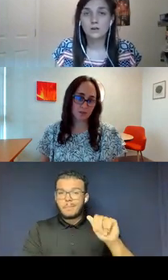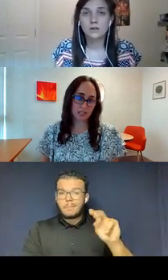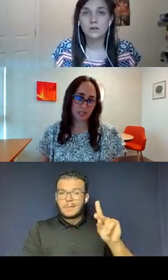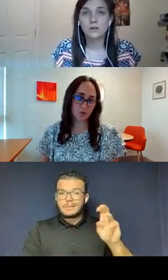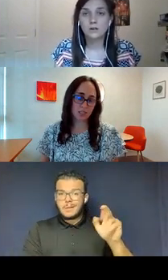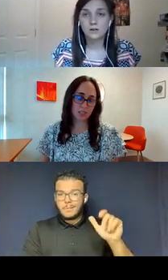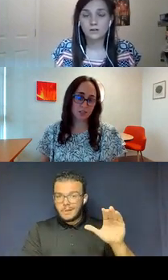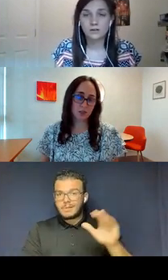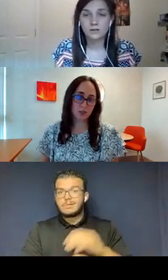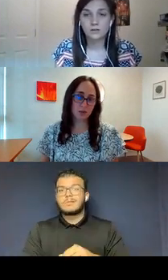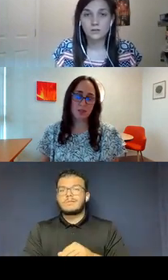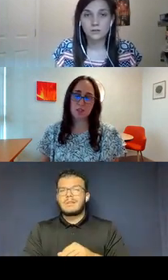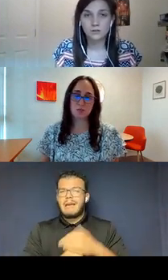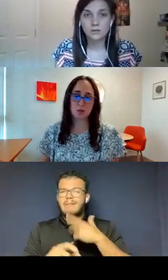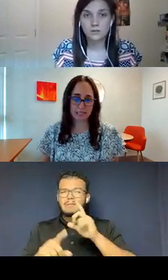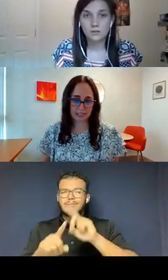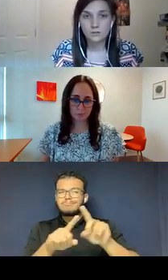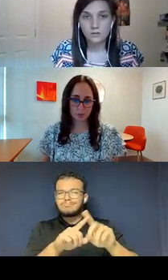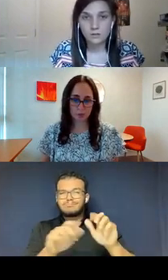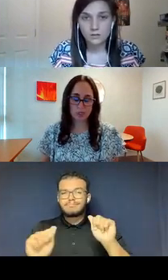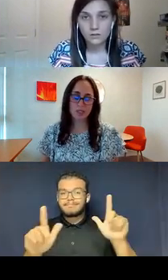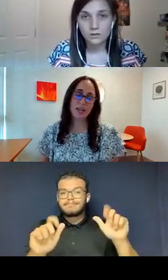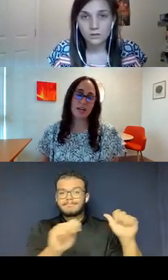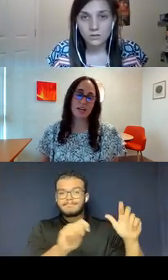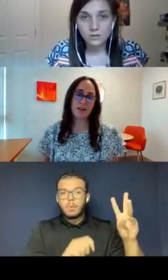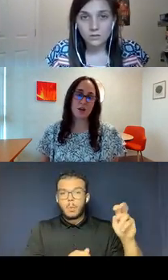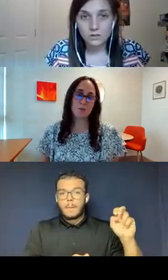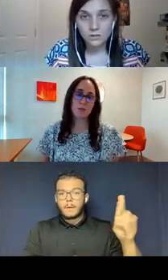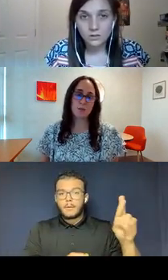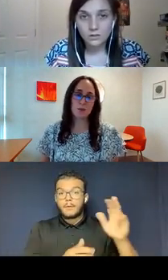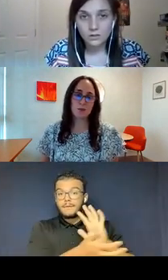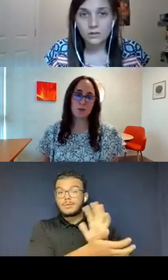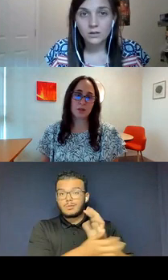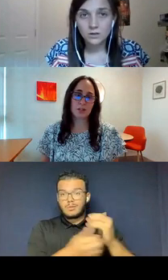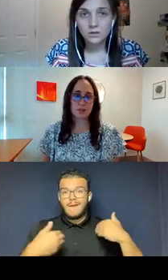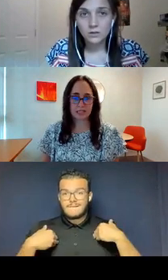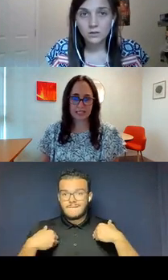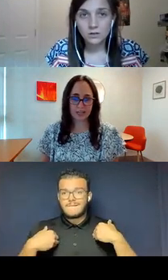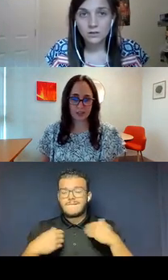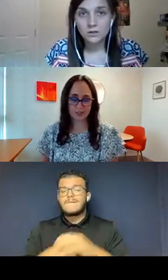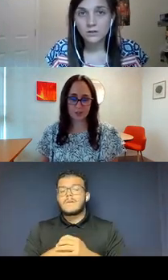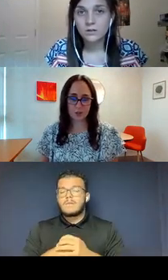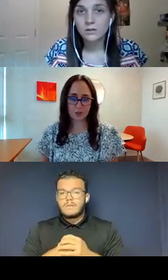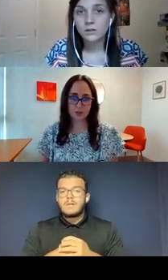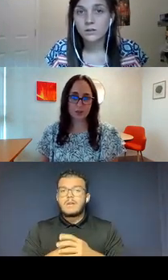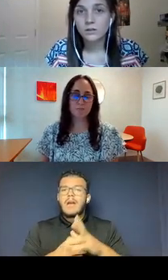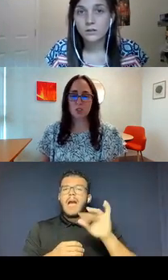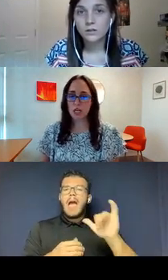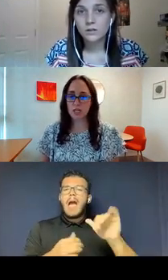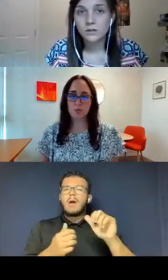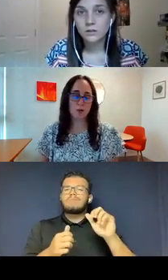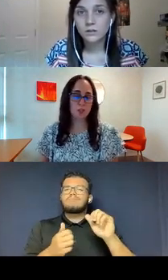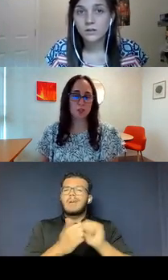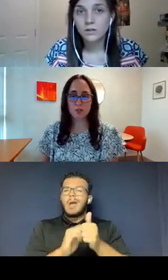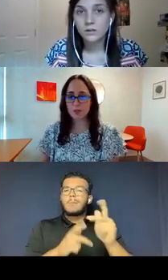webinar video which gives you a bunch of great examples of how people are using the narrative to talk about what they're